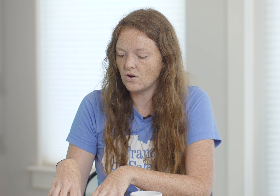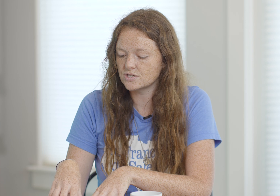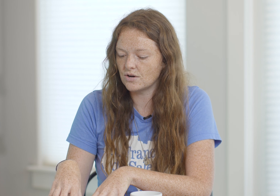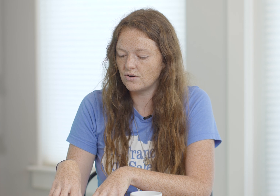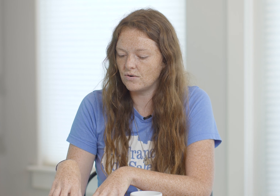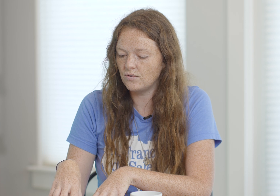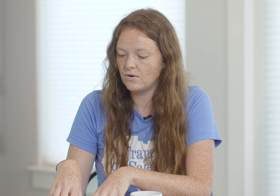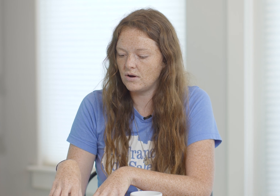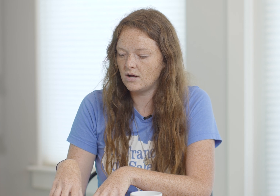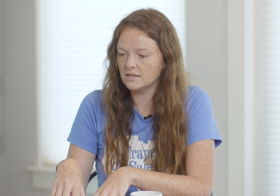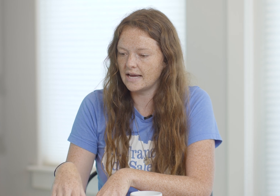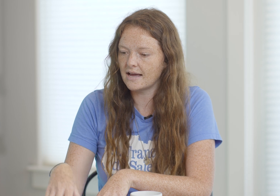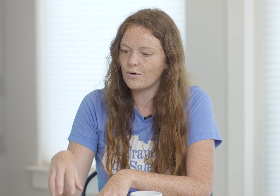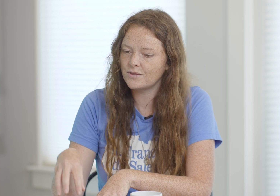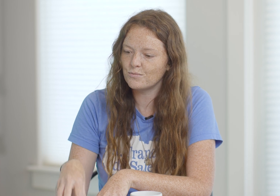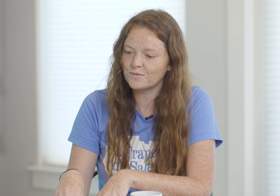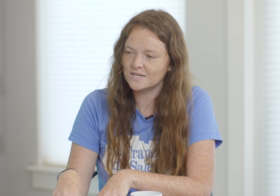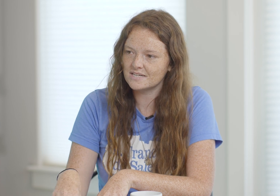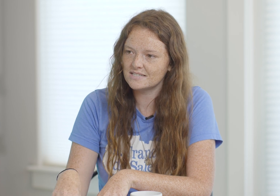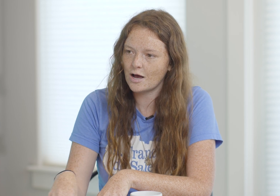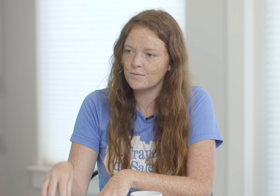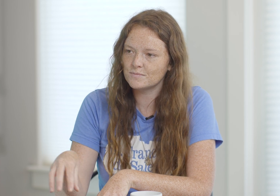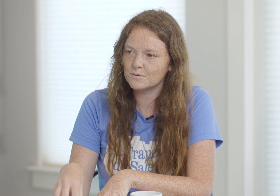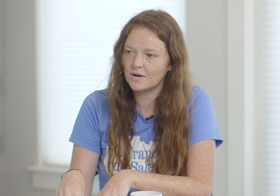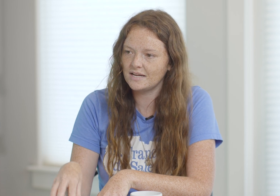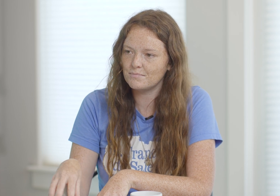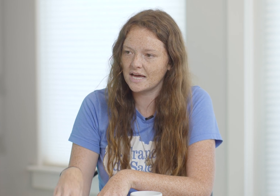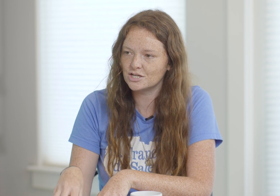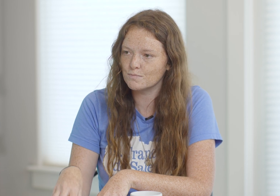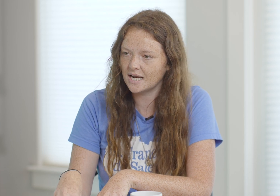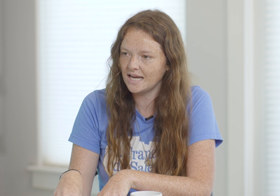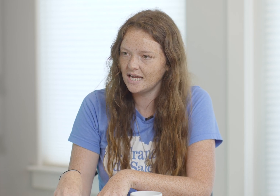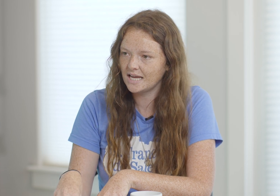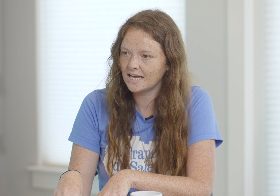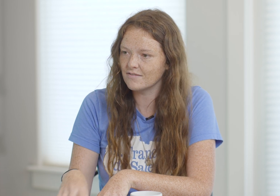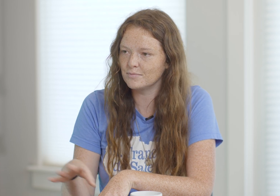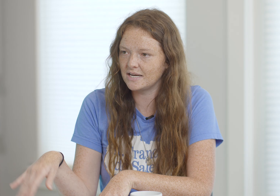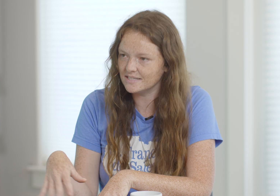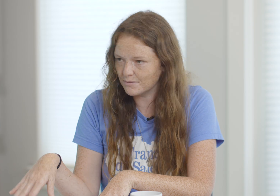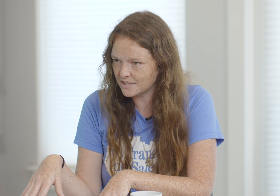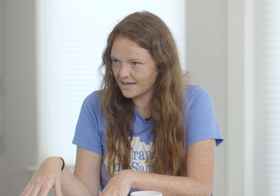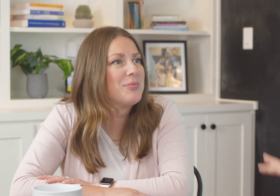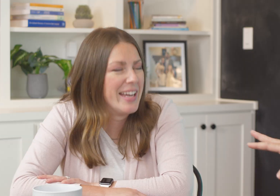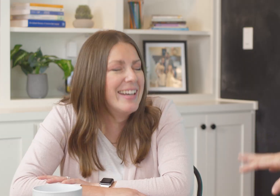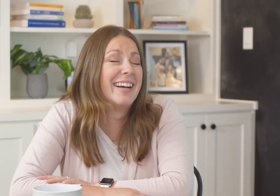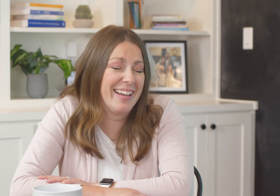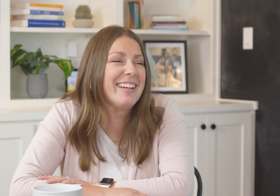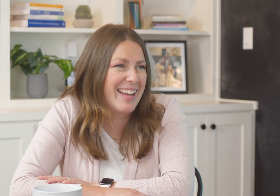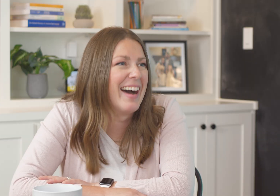also like help them with business, help them to money, manage money. Yes. Everybody needs help with that. Yeah.